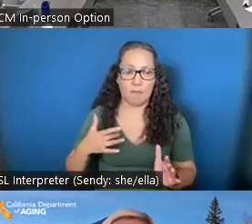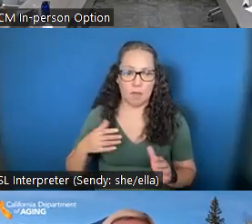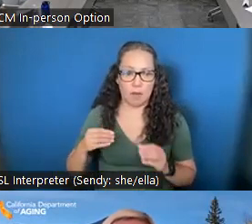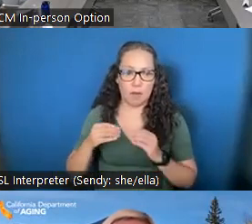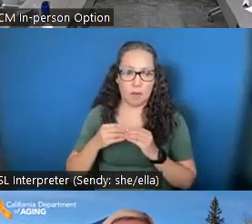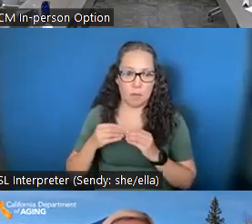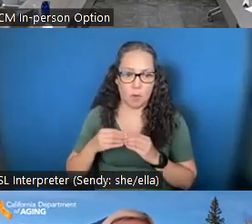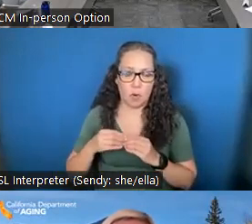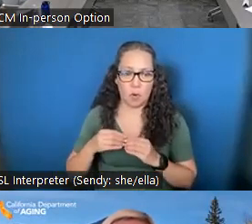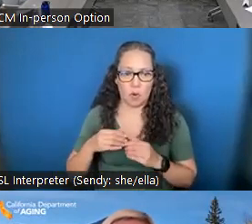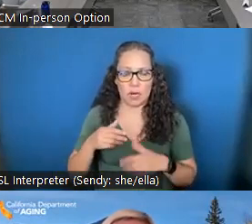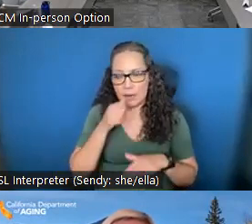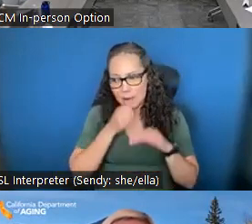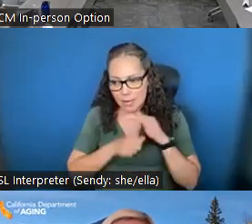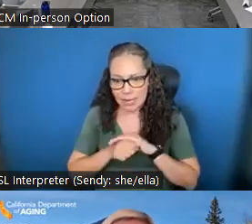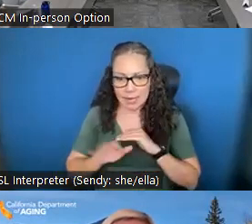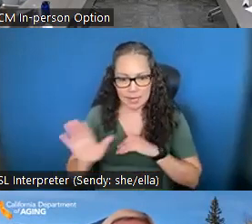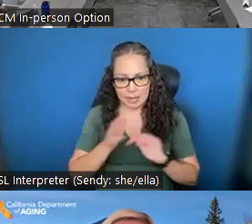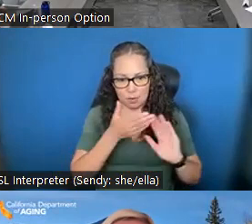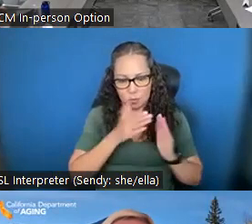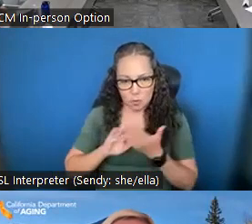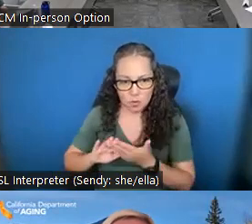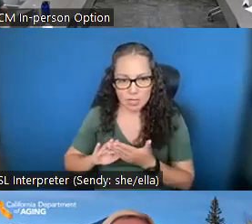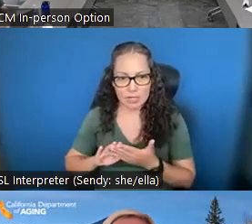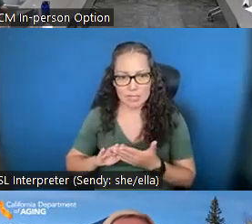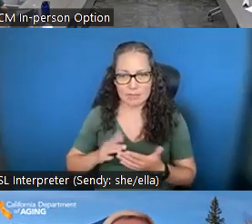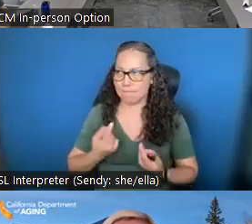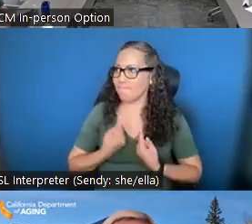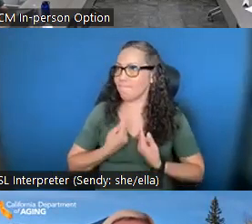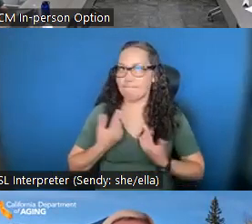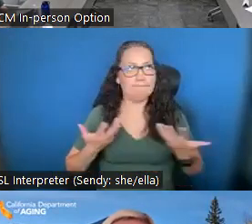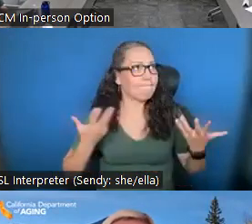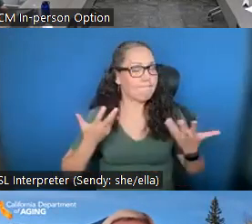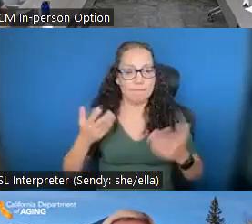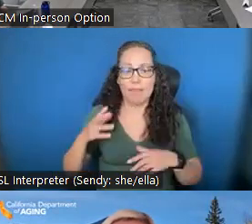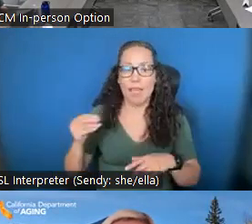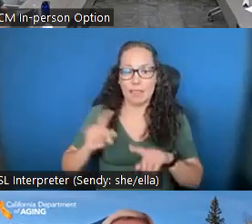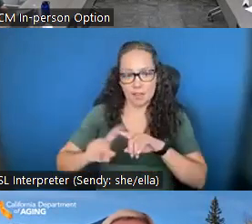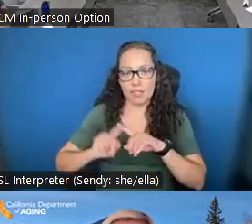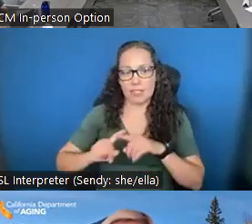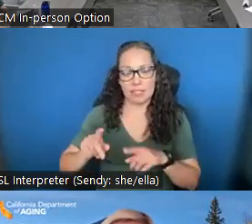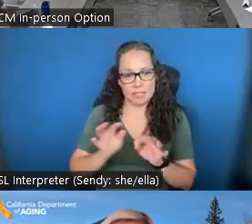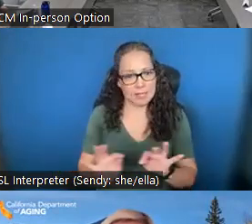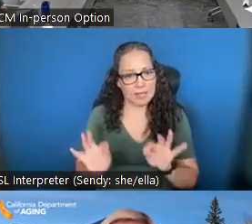may be hindering aaa's performance there is significant variation across the California